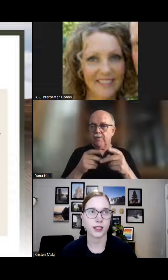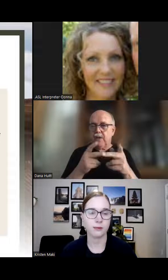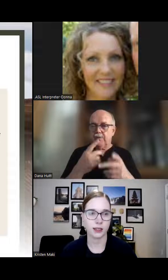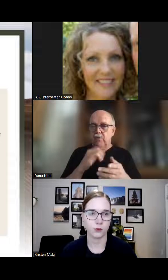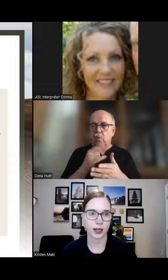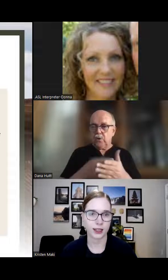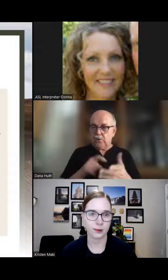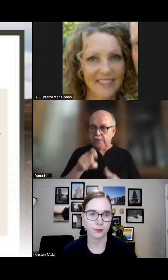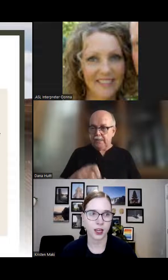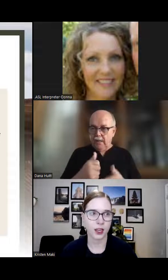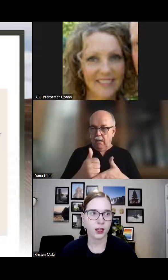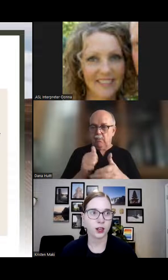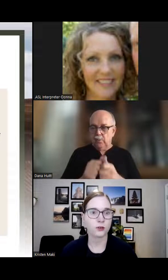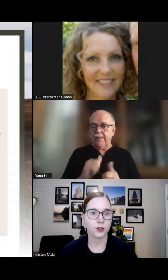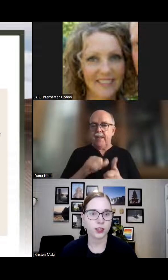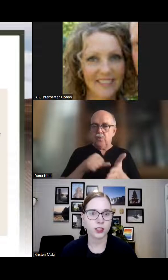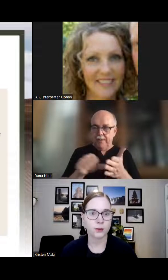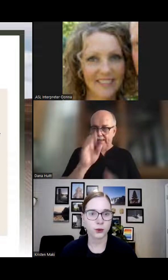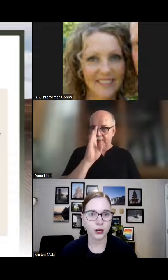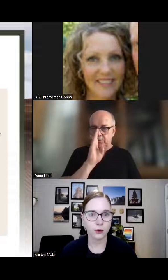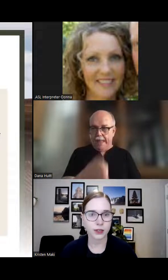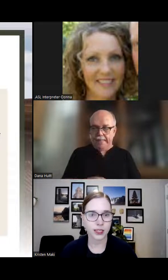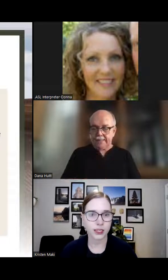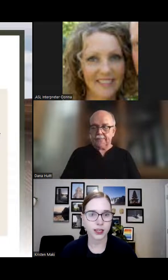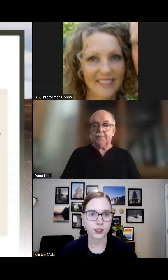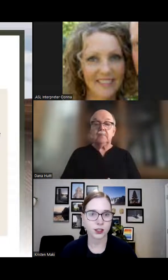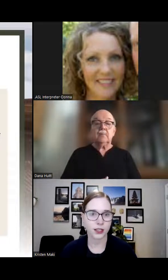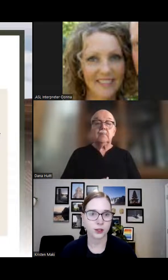, or will partial assistance qualify? We don't